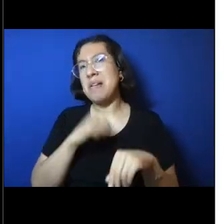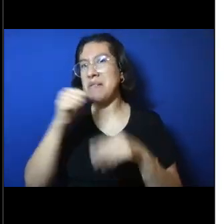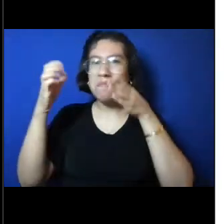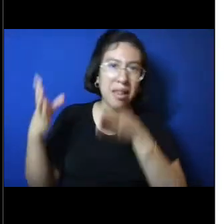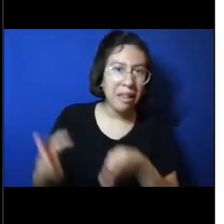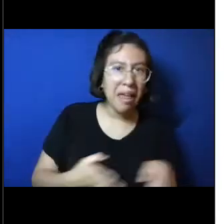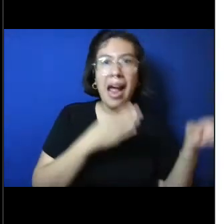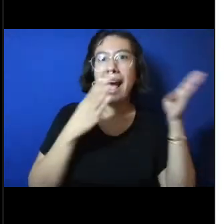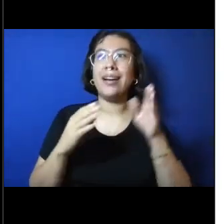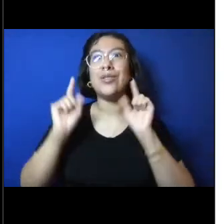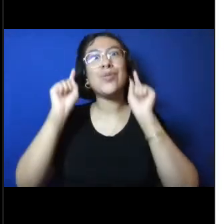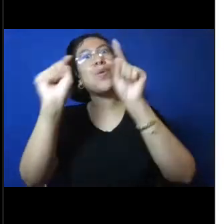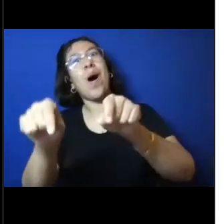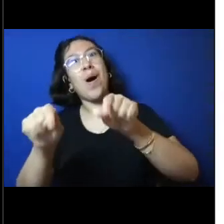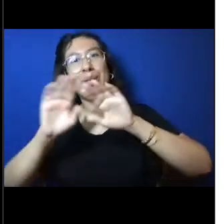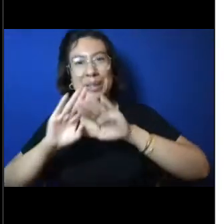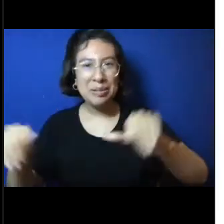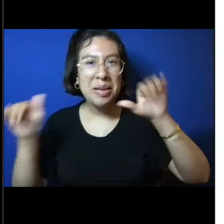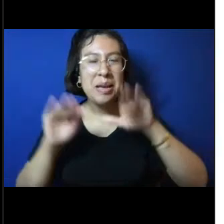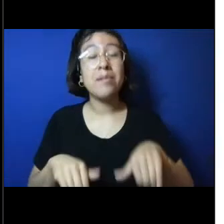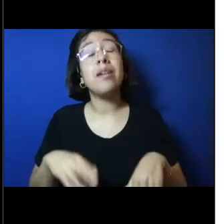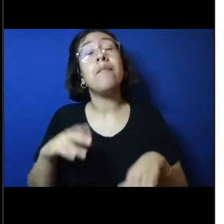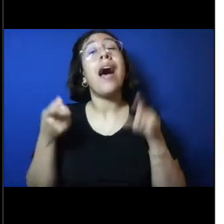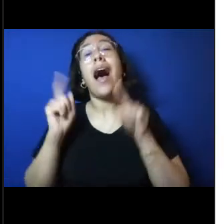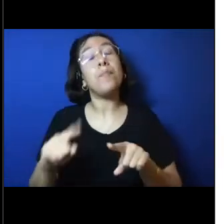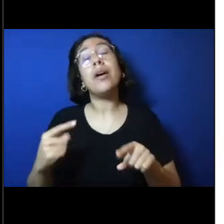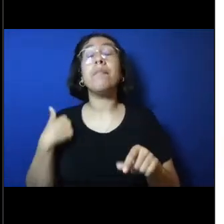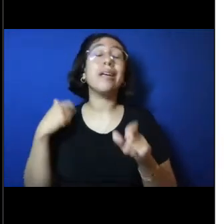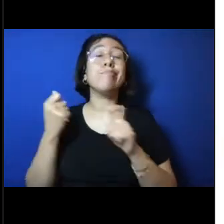but I have been swimming in water and a turtle has been nearby.